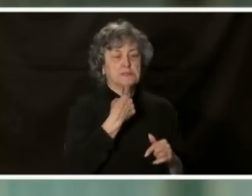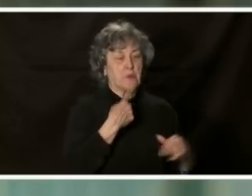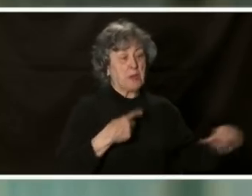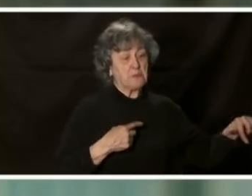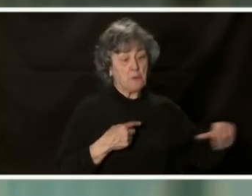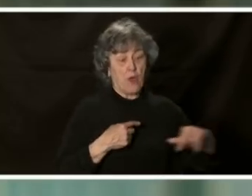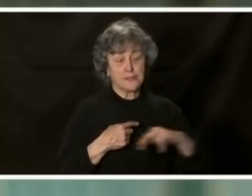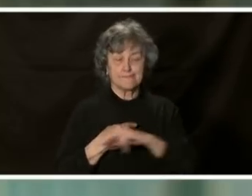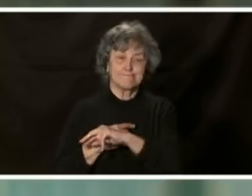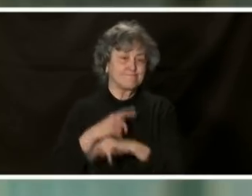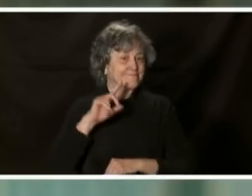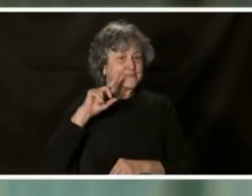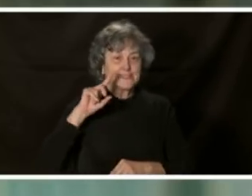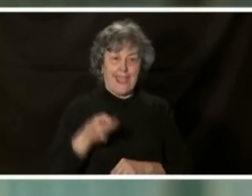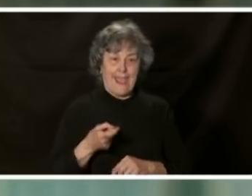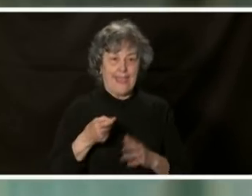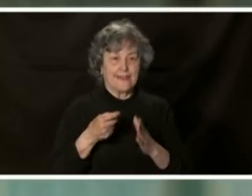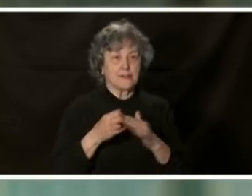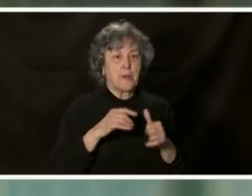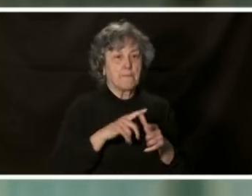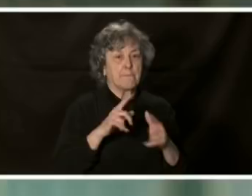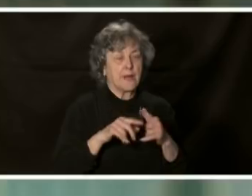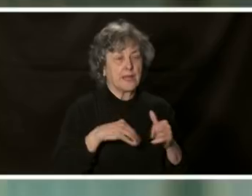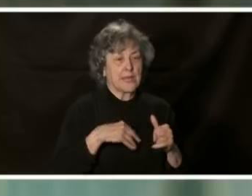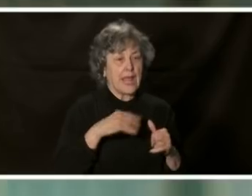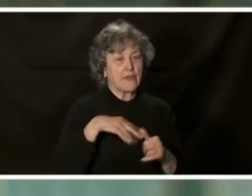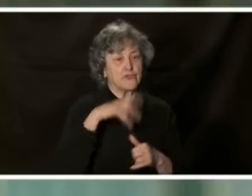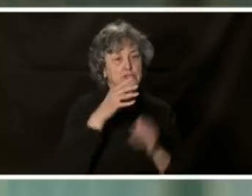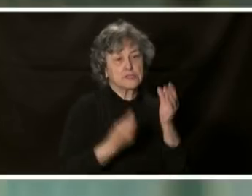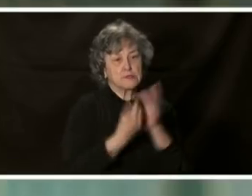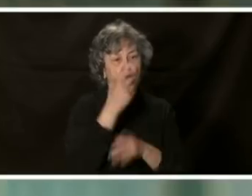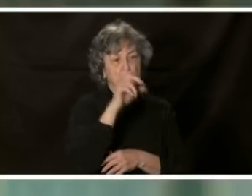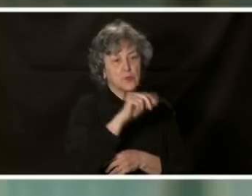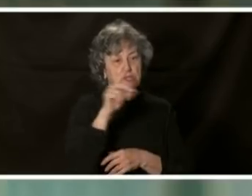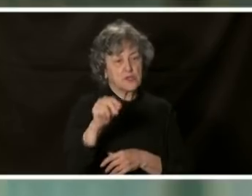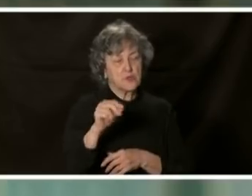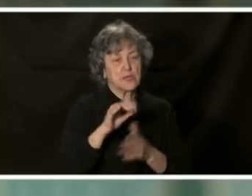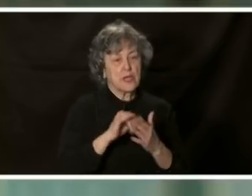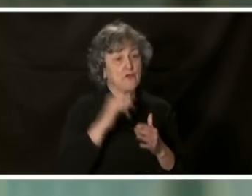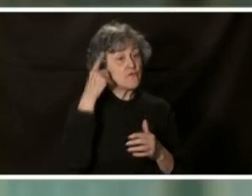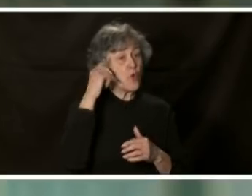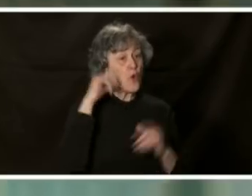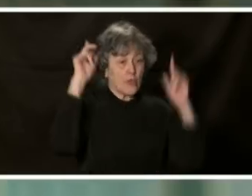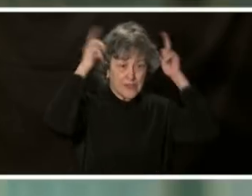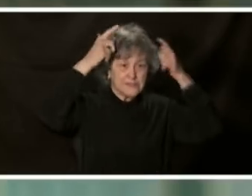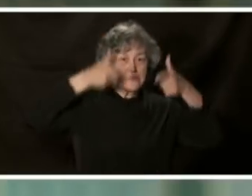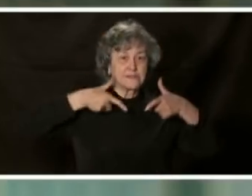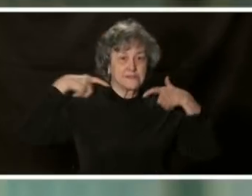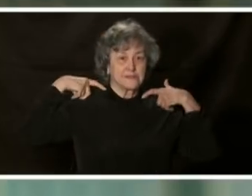ABLE TO WALK ACROSS THE STAGE AT THE SPRING 2020 COMMENCEMENT CEREMONY. FOR THE DOCTORAL STUDENTS, I KNOW THAT IT IS HEARTBREAKING